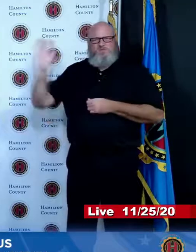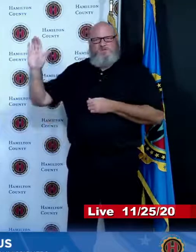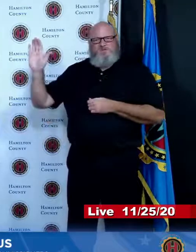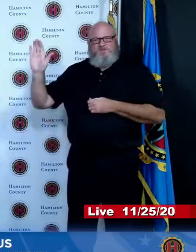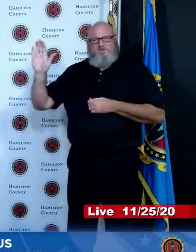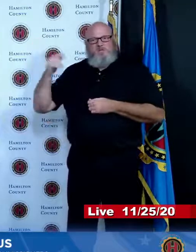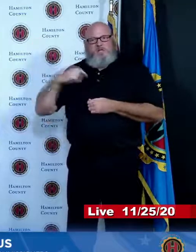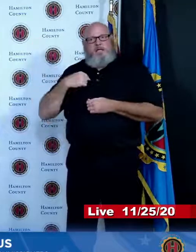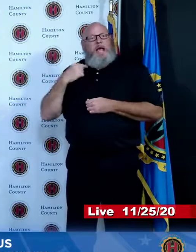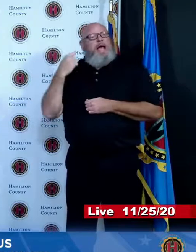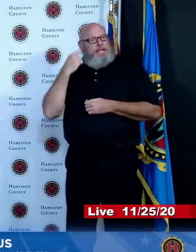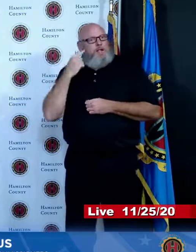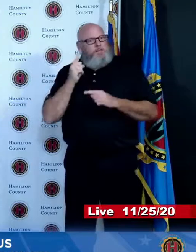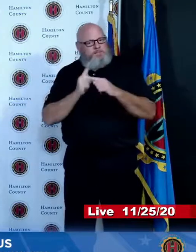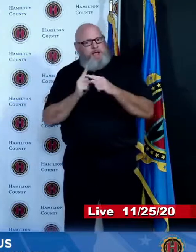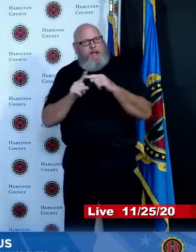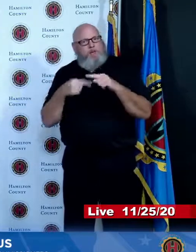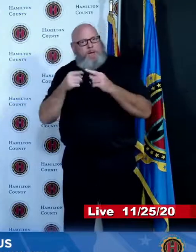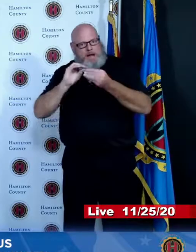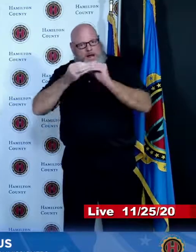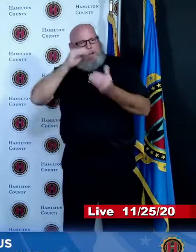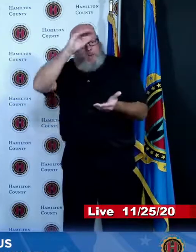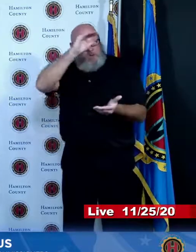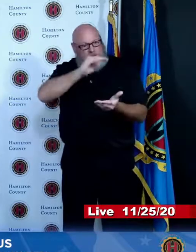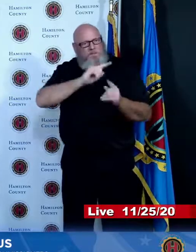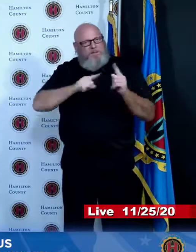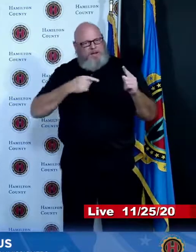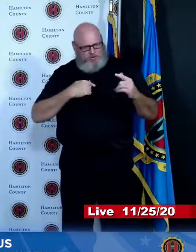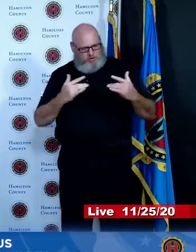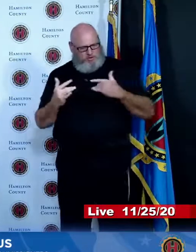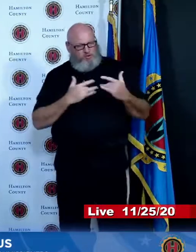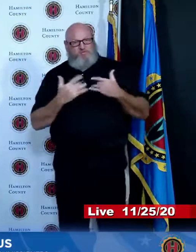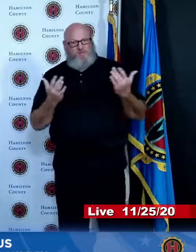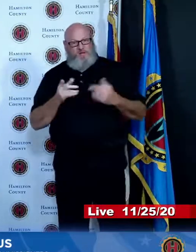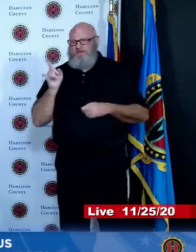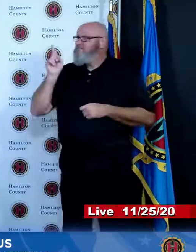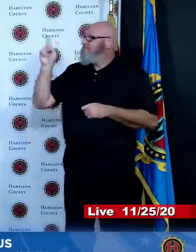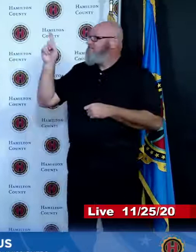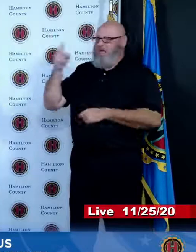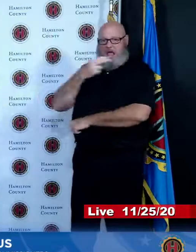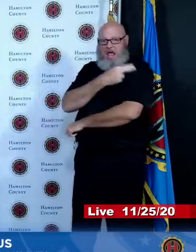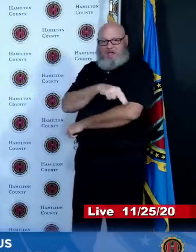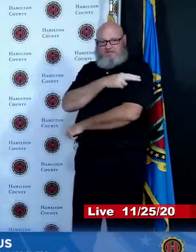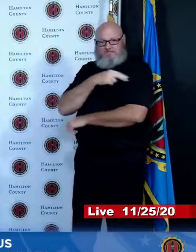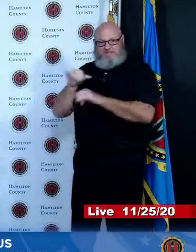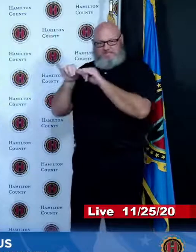concerning and we're hearing very desperate stories coming out of the hospital system the